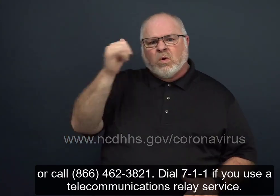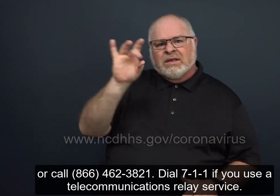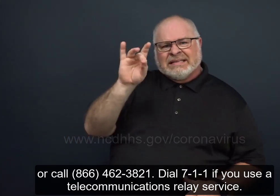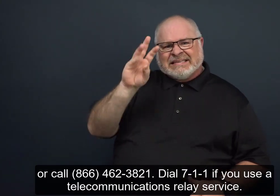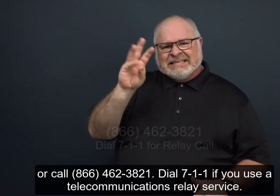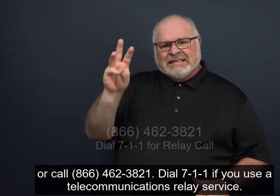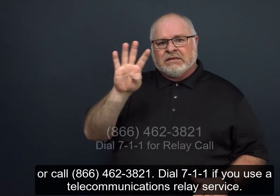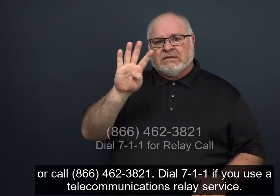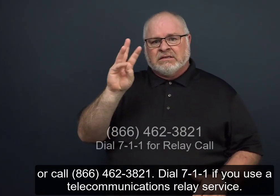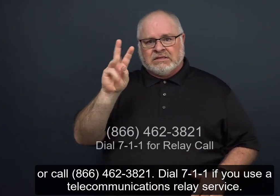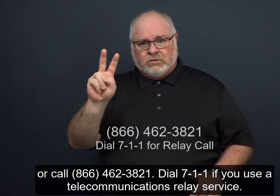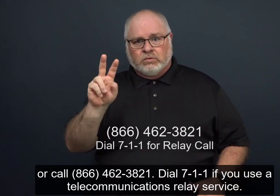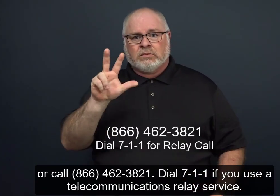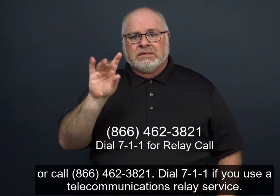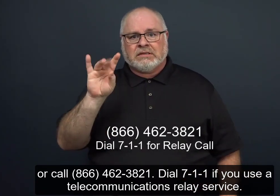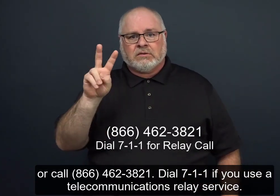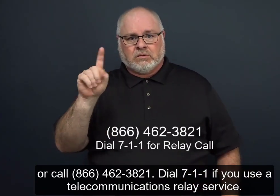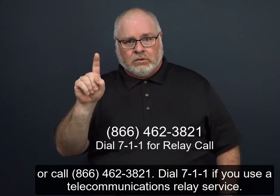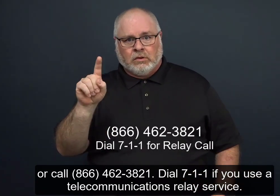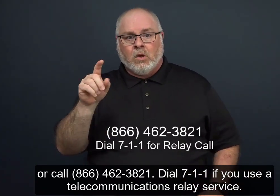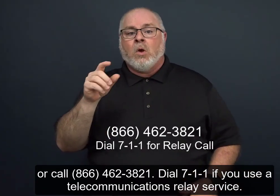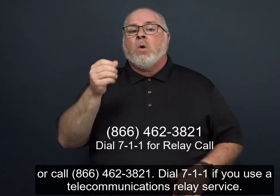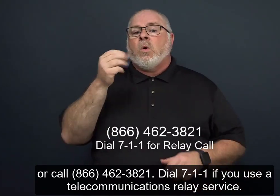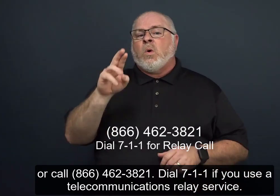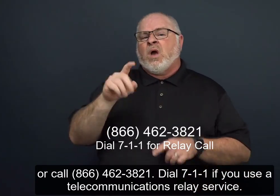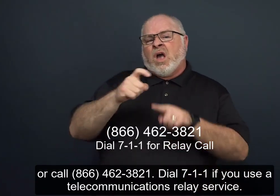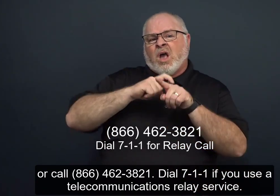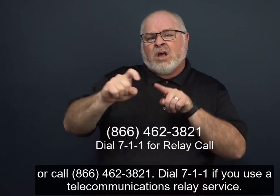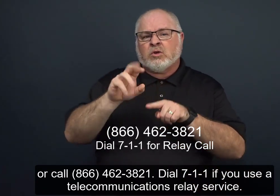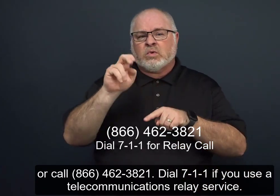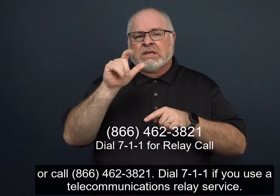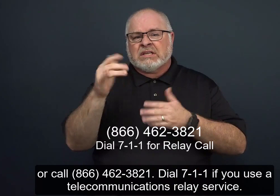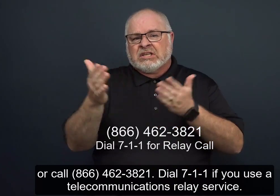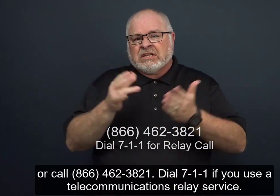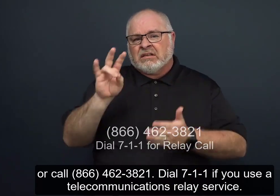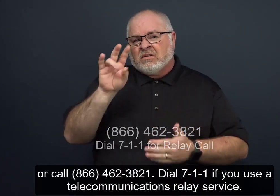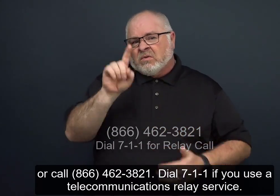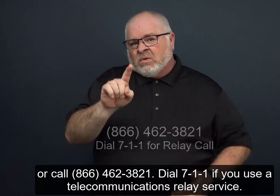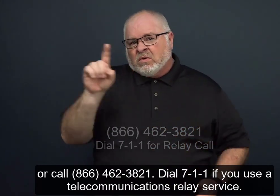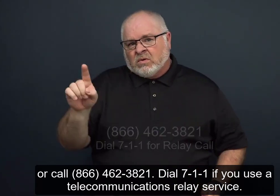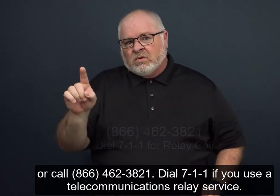or call (866) 462-3821. Dial 7-1-1 if you use a telecommunications relay service.